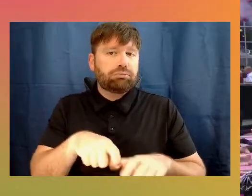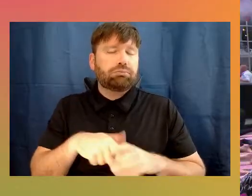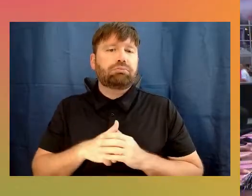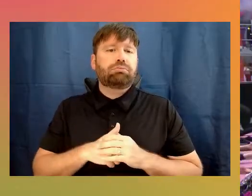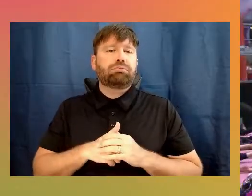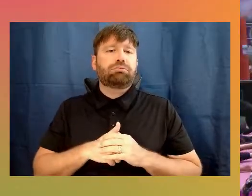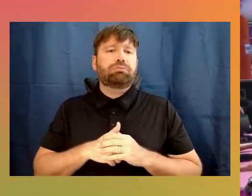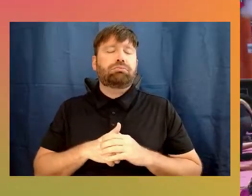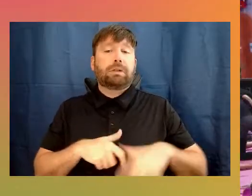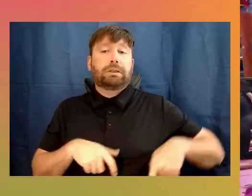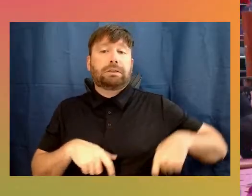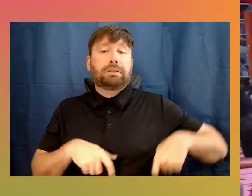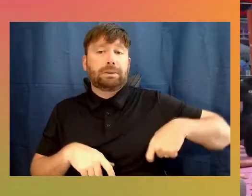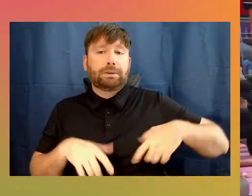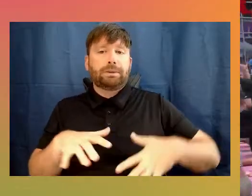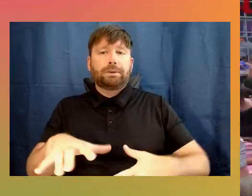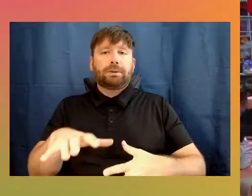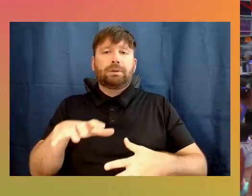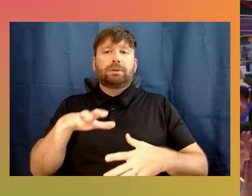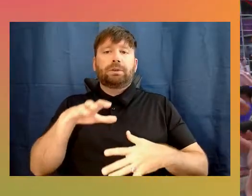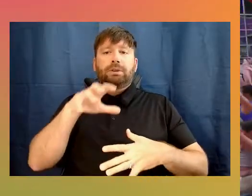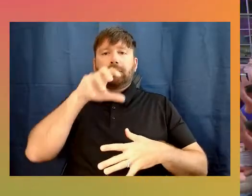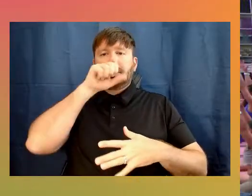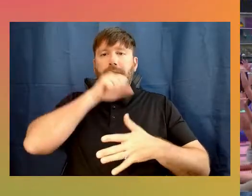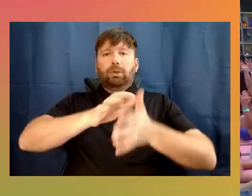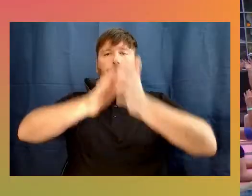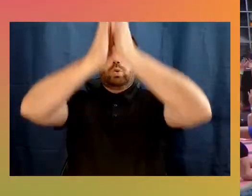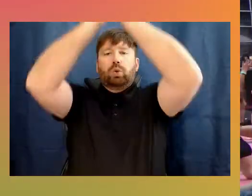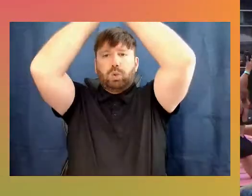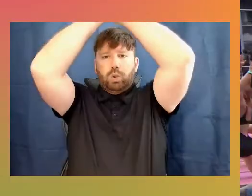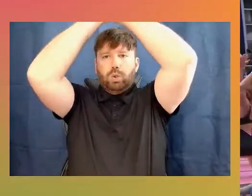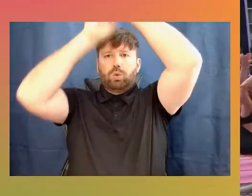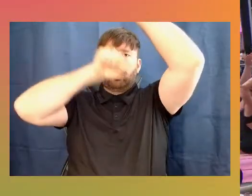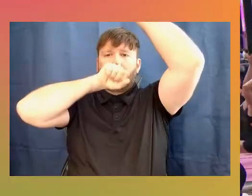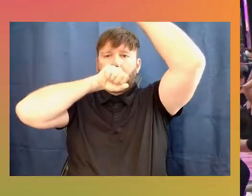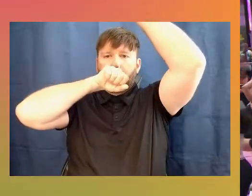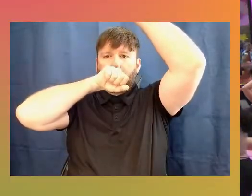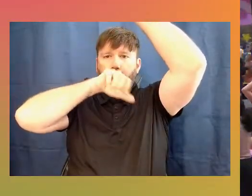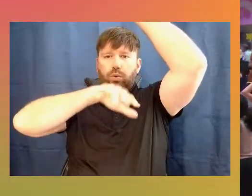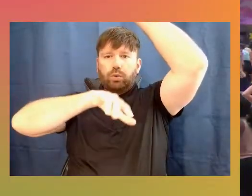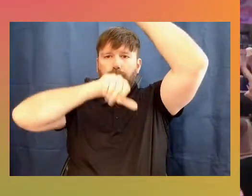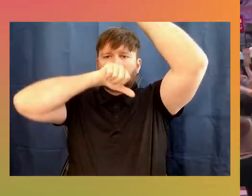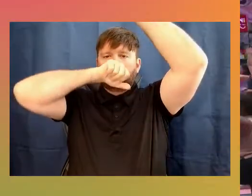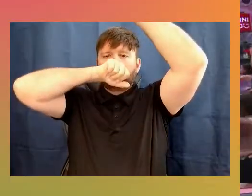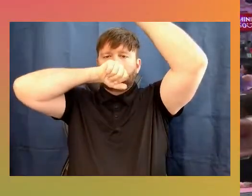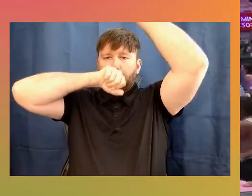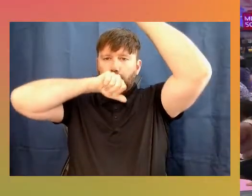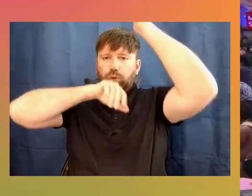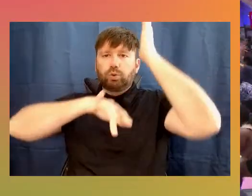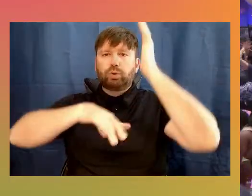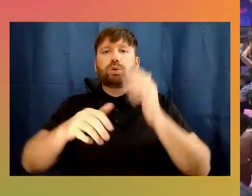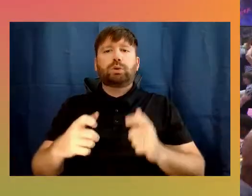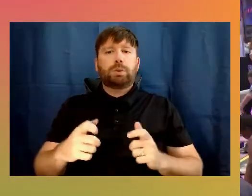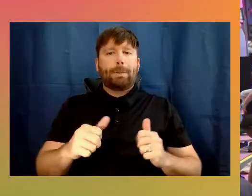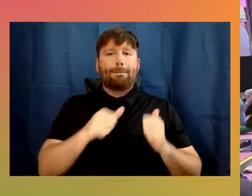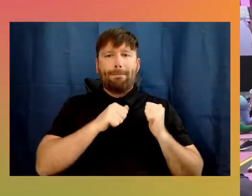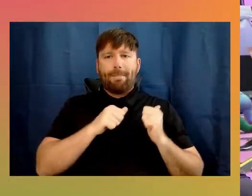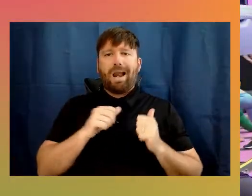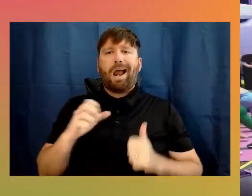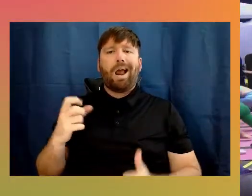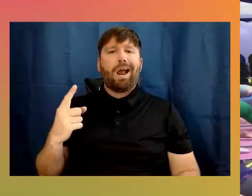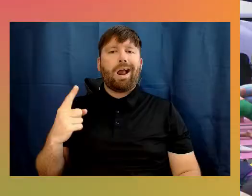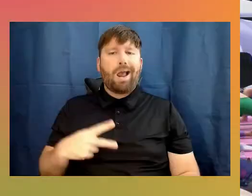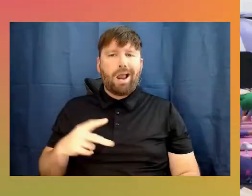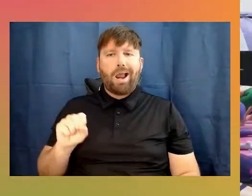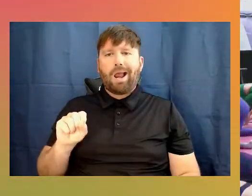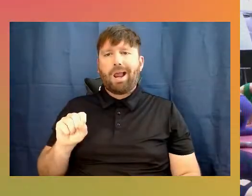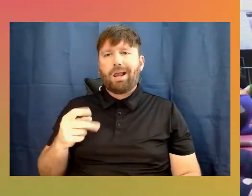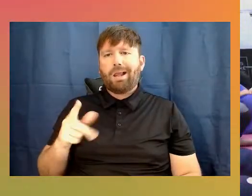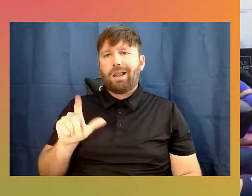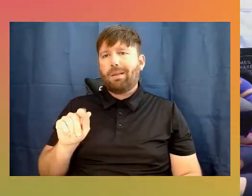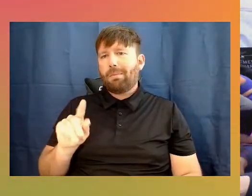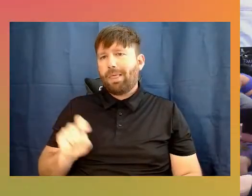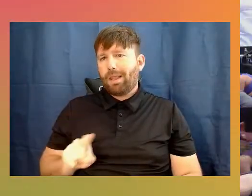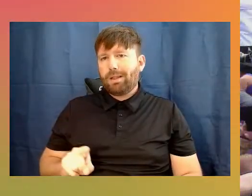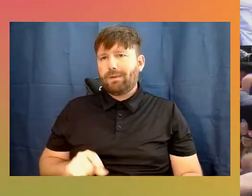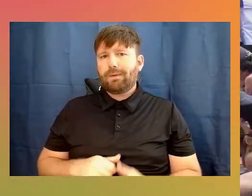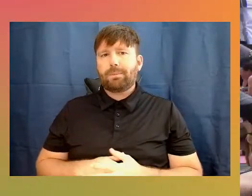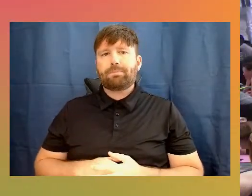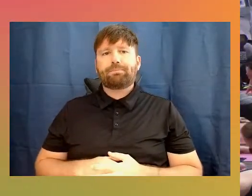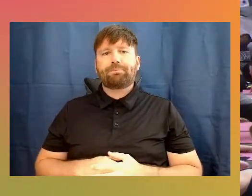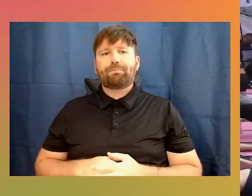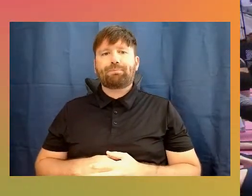TRY TO PRESS DOWN.